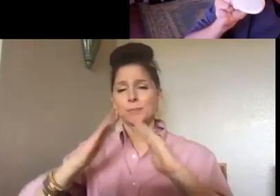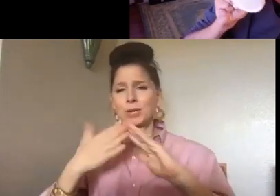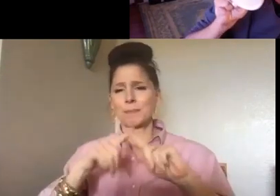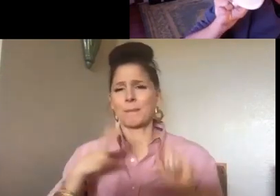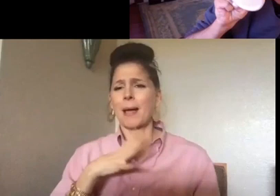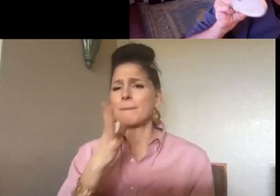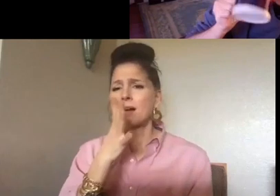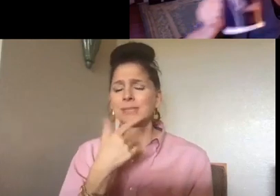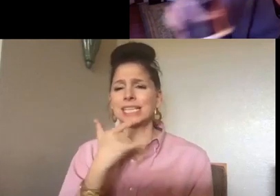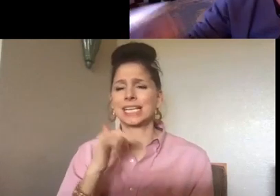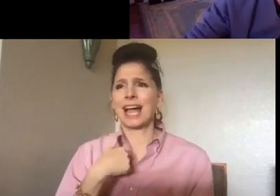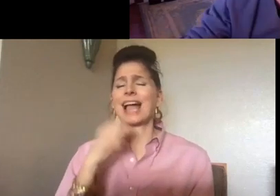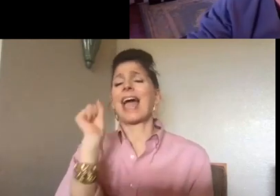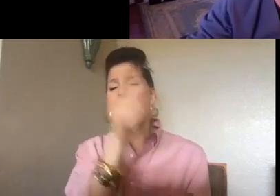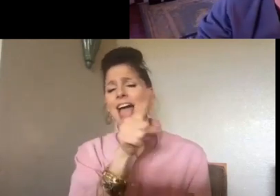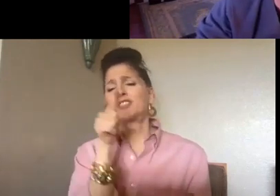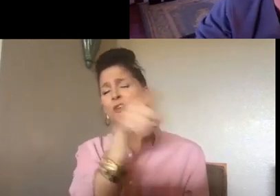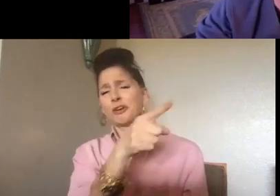or any big acting community, but my mother said that